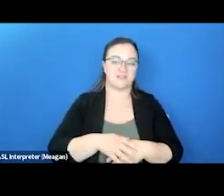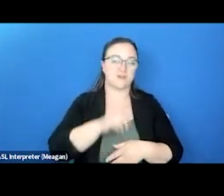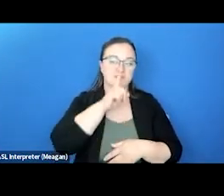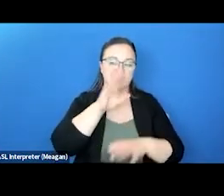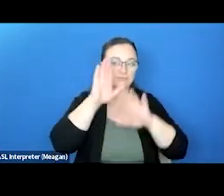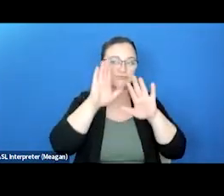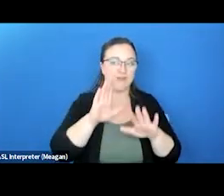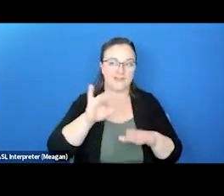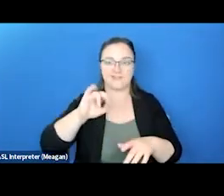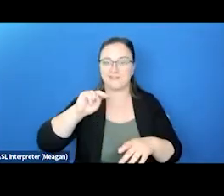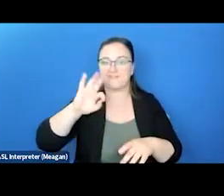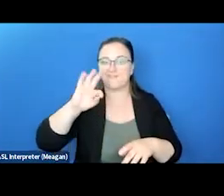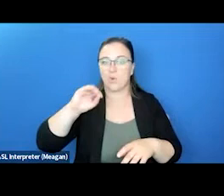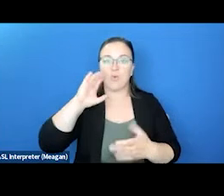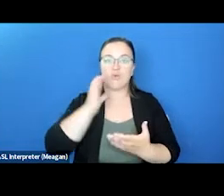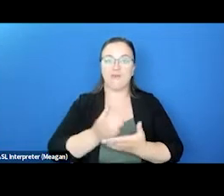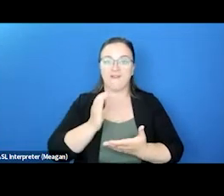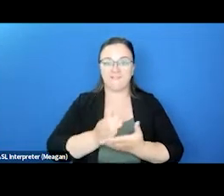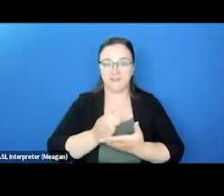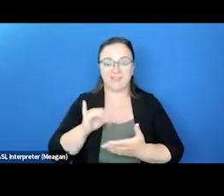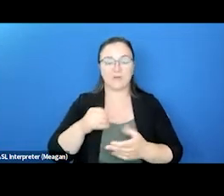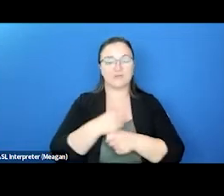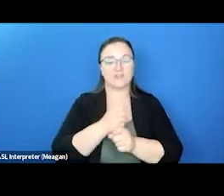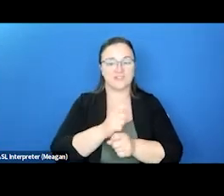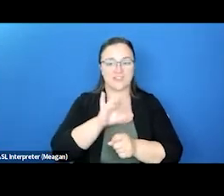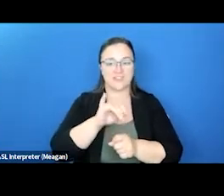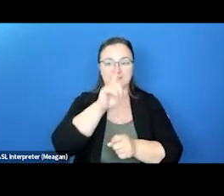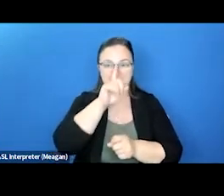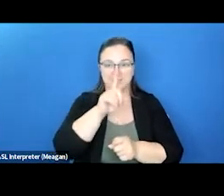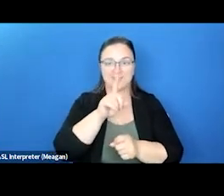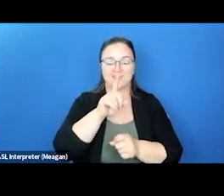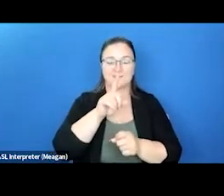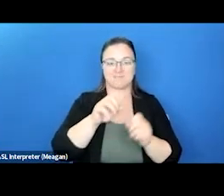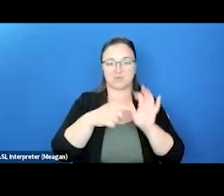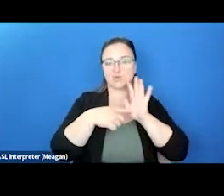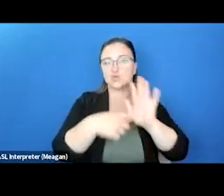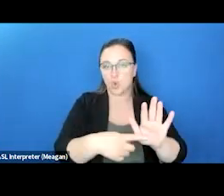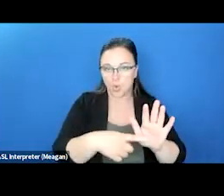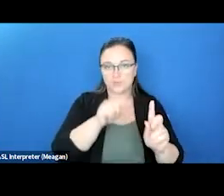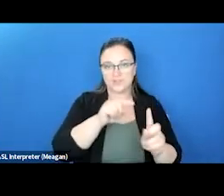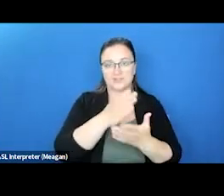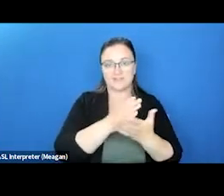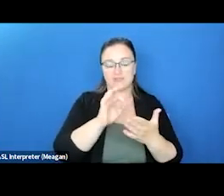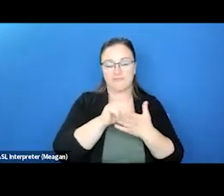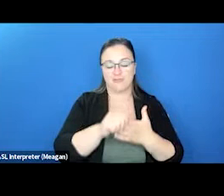that was created that really leans into this section of the guide. You know, we also in the webinar again,